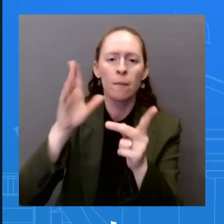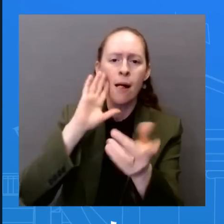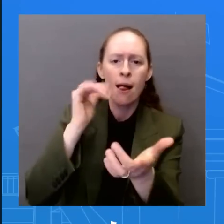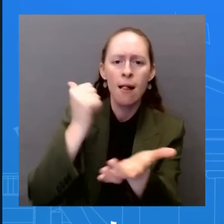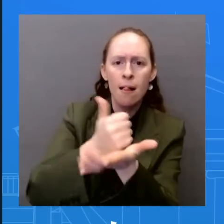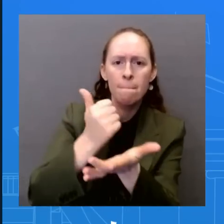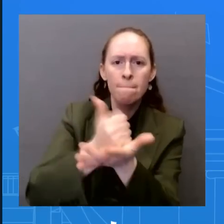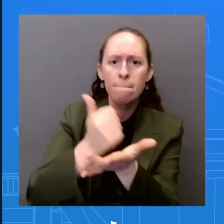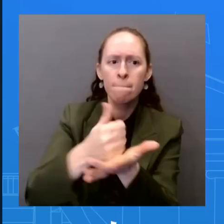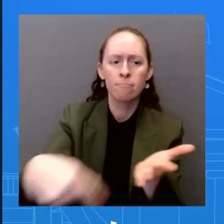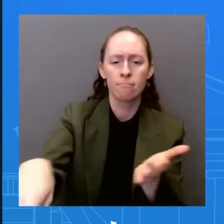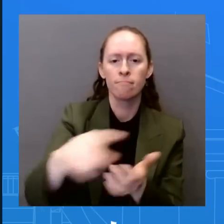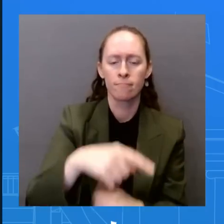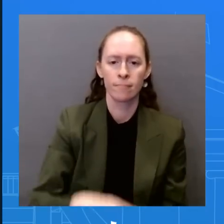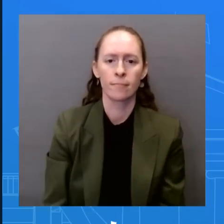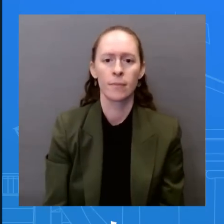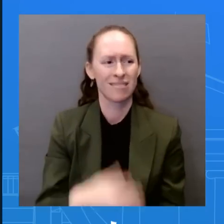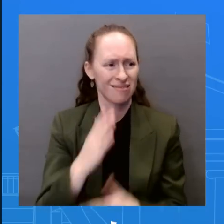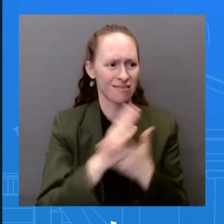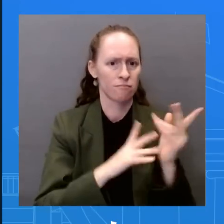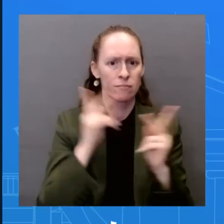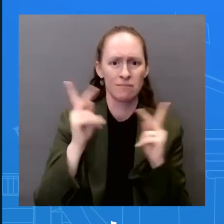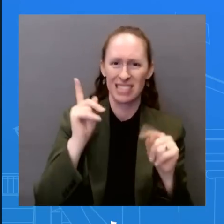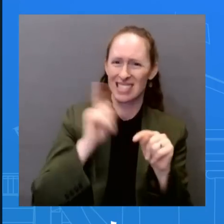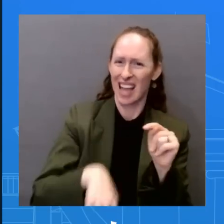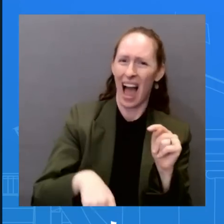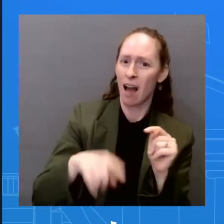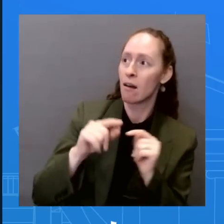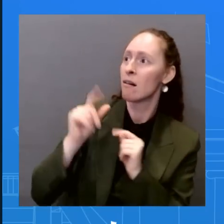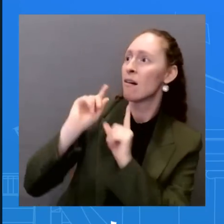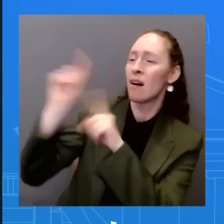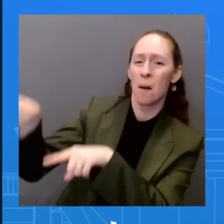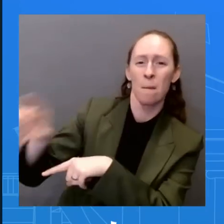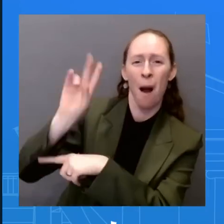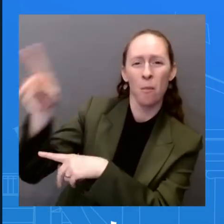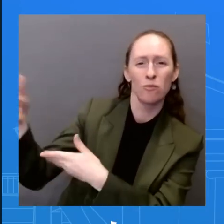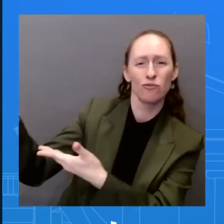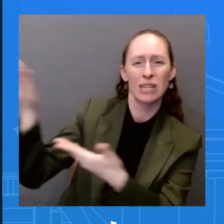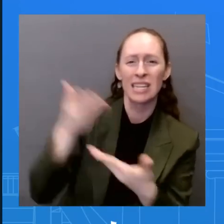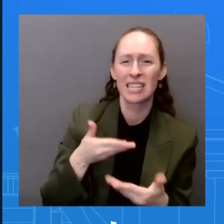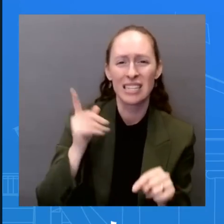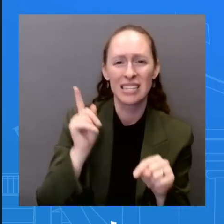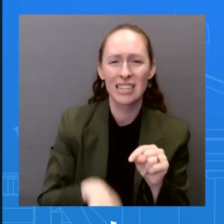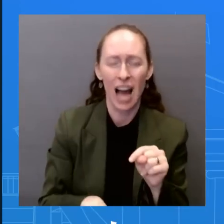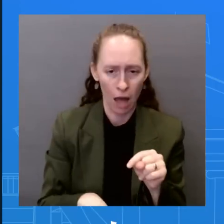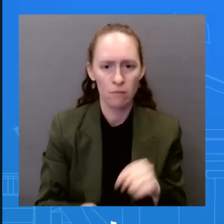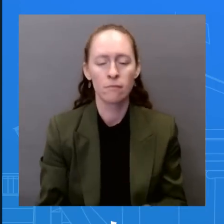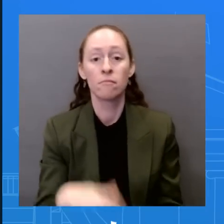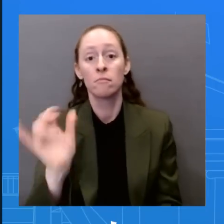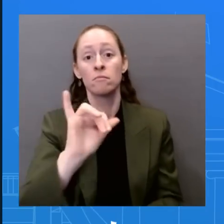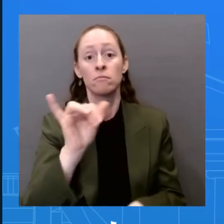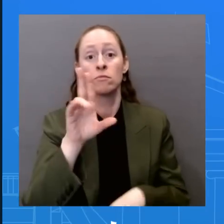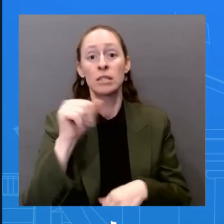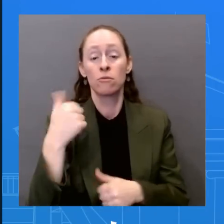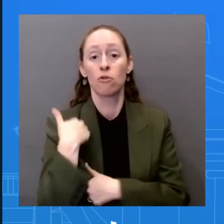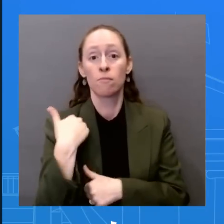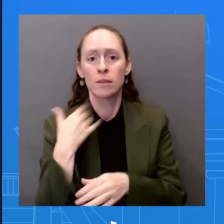And both EPA and U.S. Army Corps of Engineers are on site at O.B. Curtis Treatment Plant to assess the pumping system,